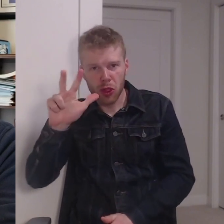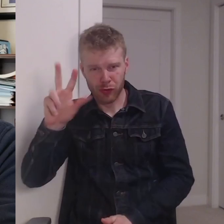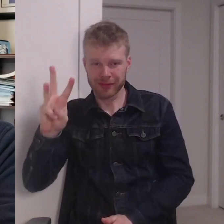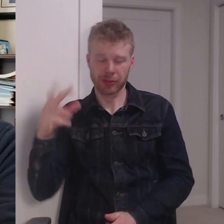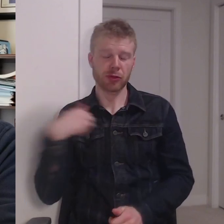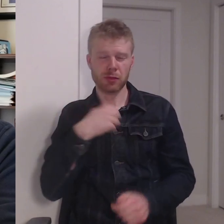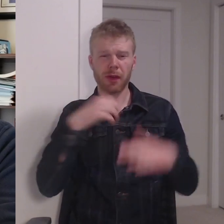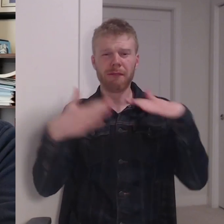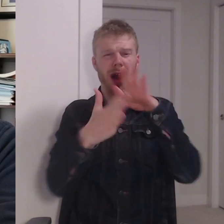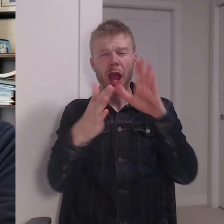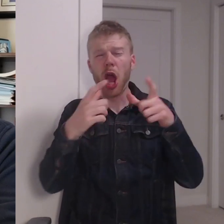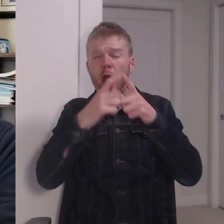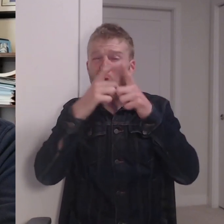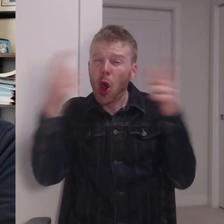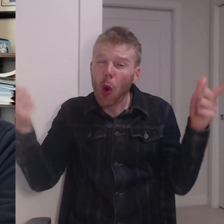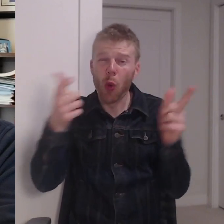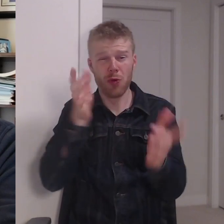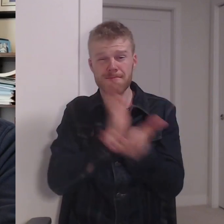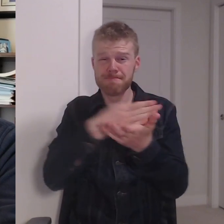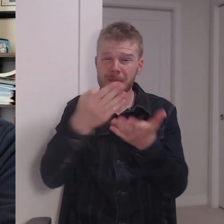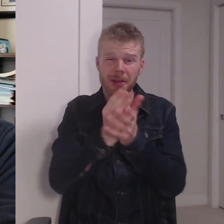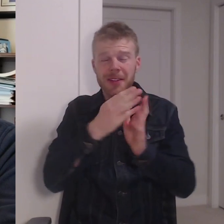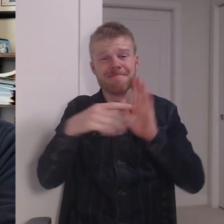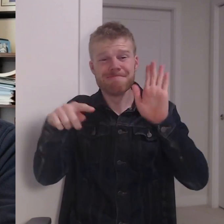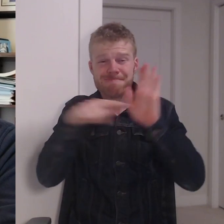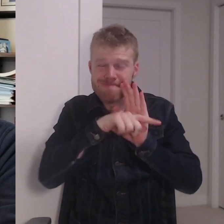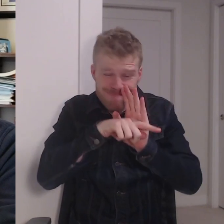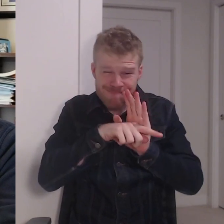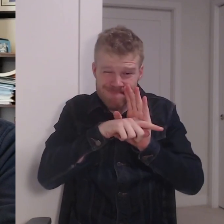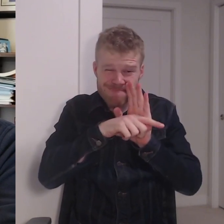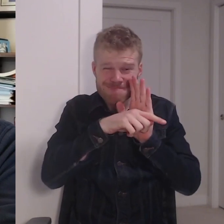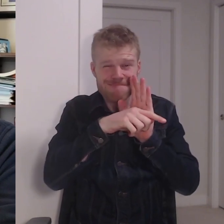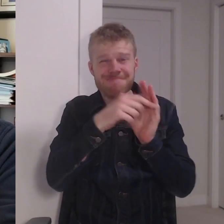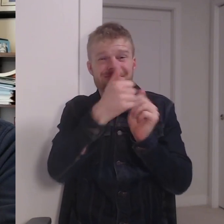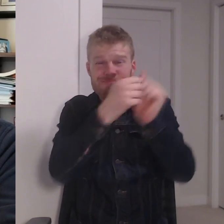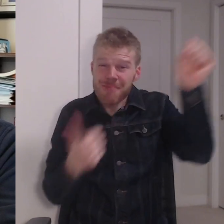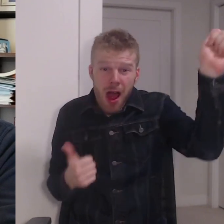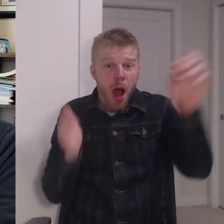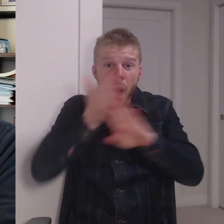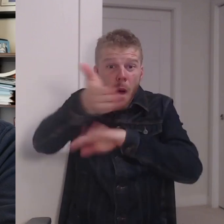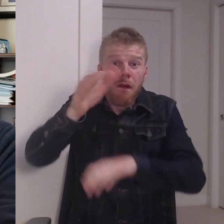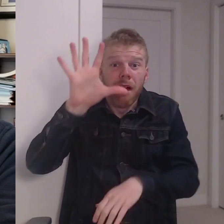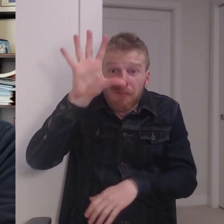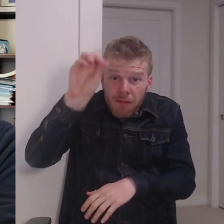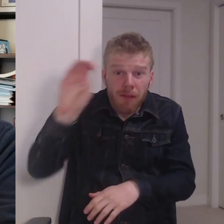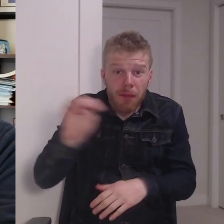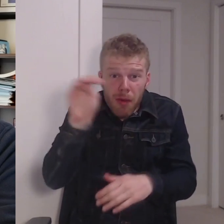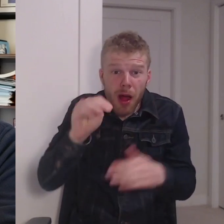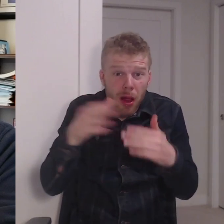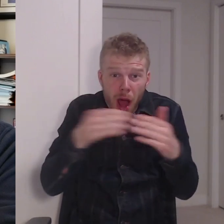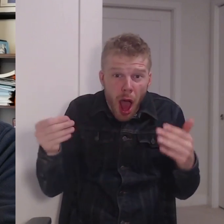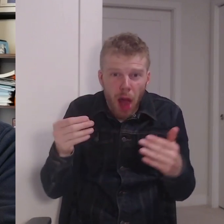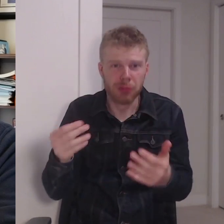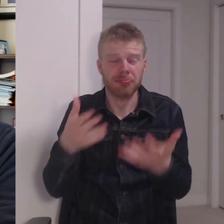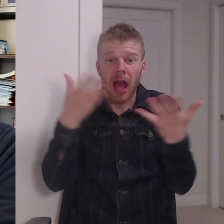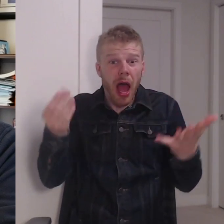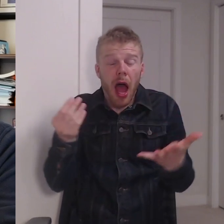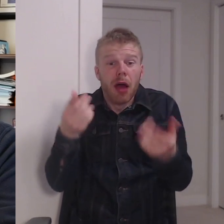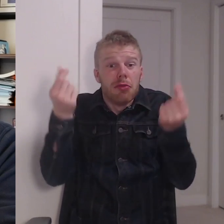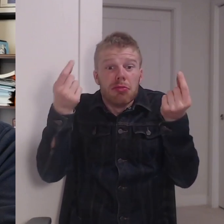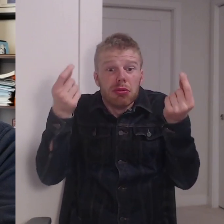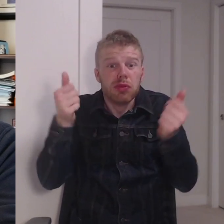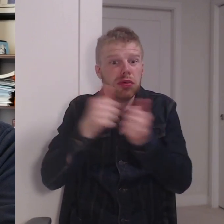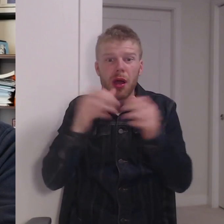huge budget deficit over - over 50 million dollars and what to do with our staff